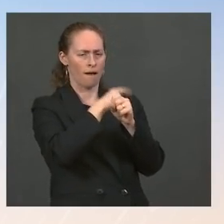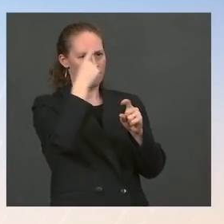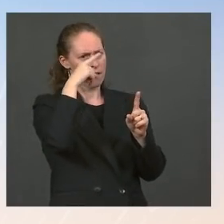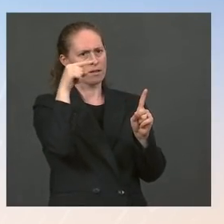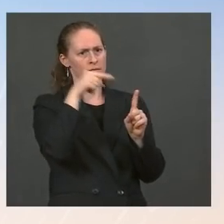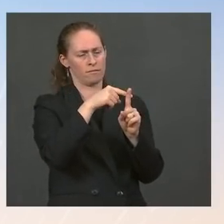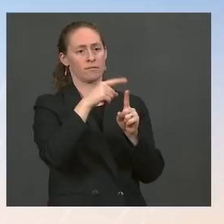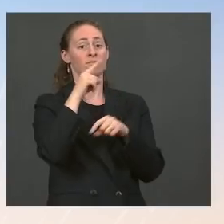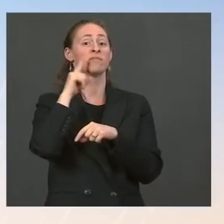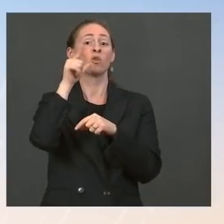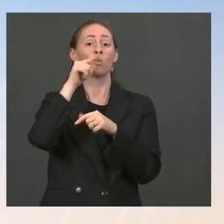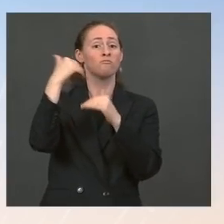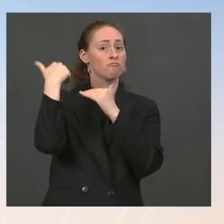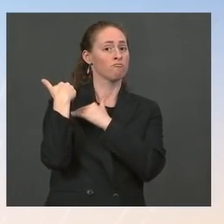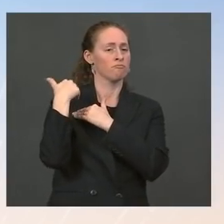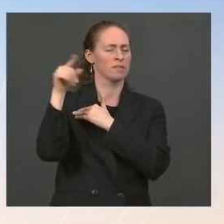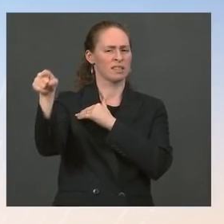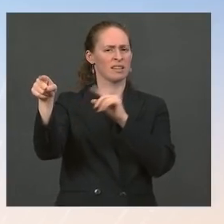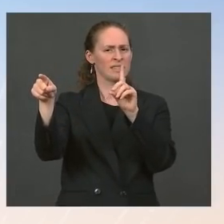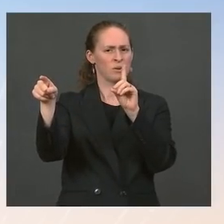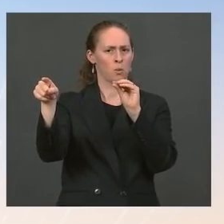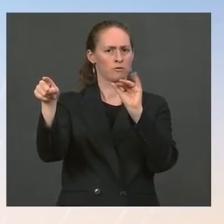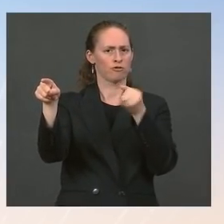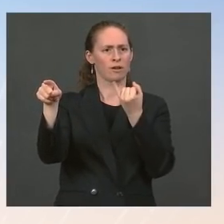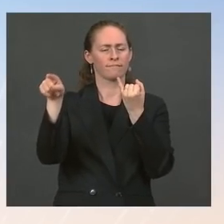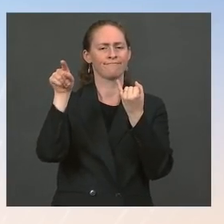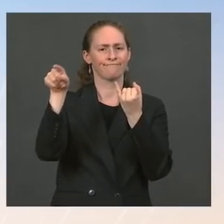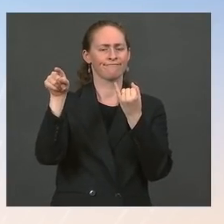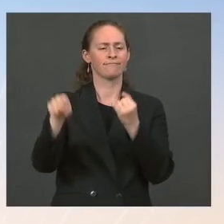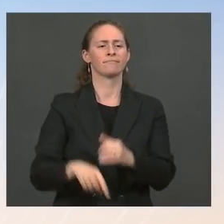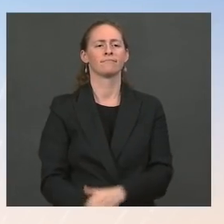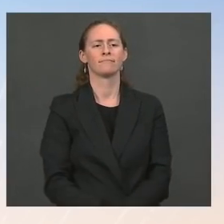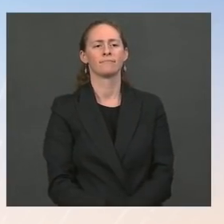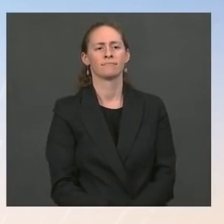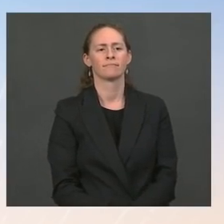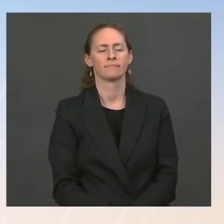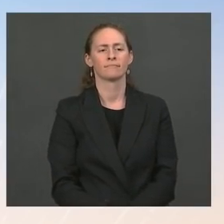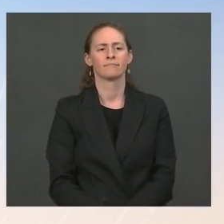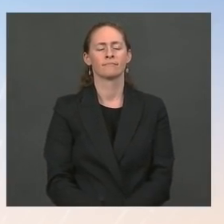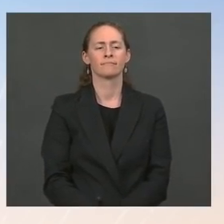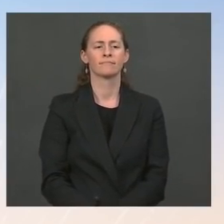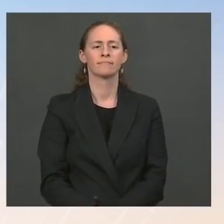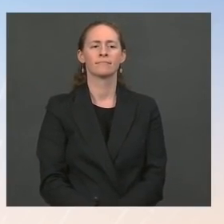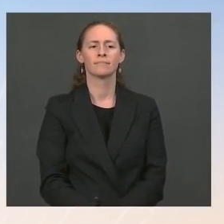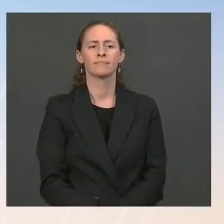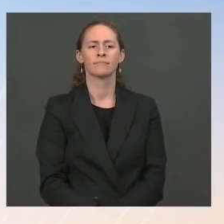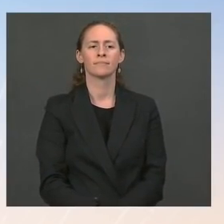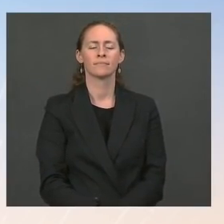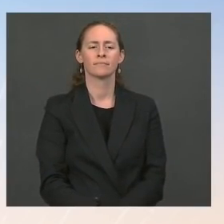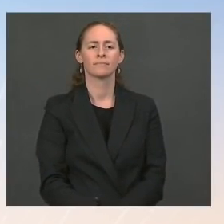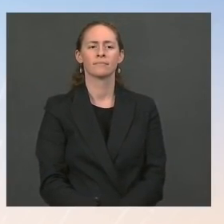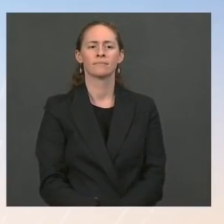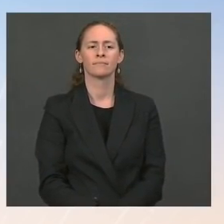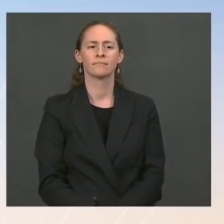will be in the lead on that -- against efforts to prevent women from having access to fundamental rights that they should have to protect their own health